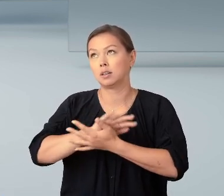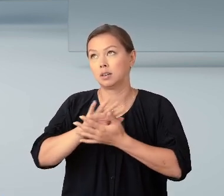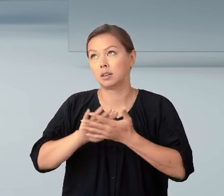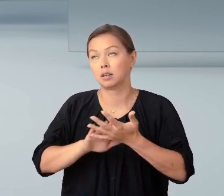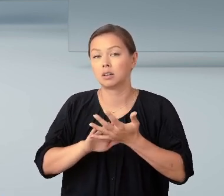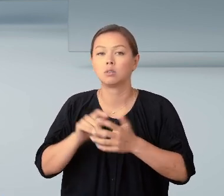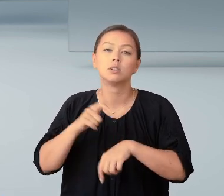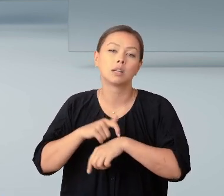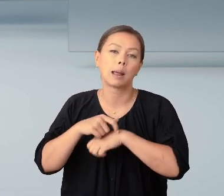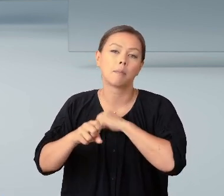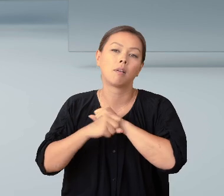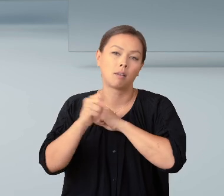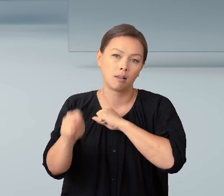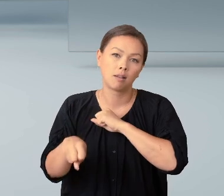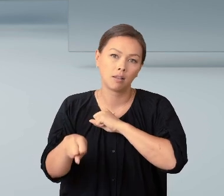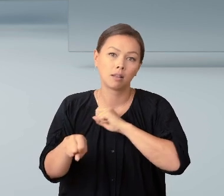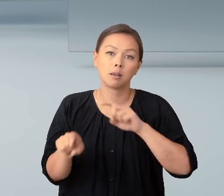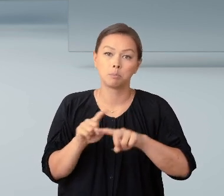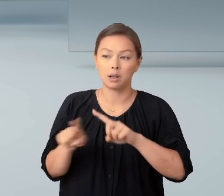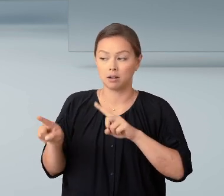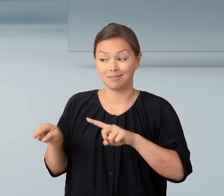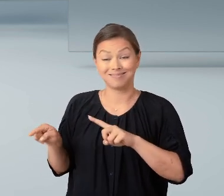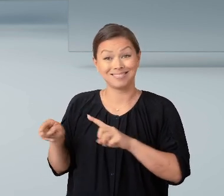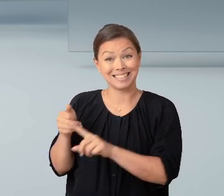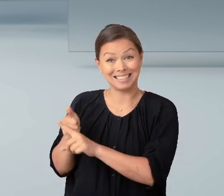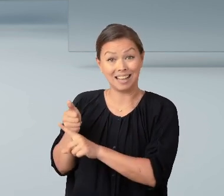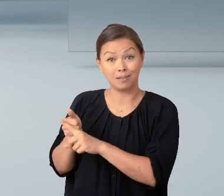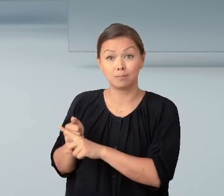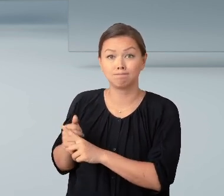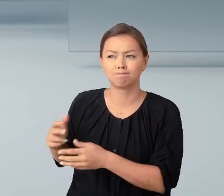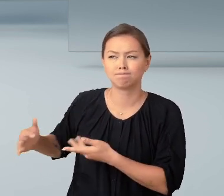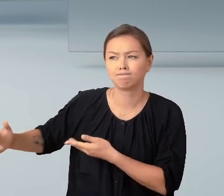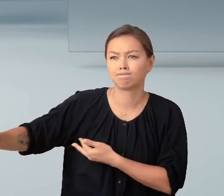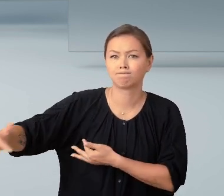bit of time but it's gathering information. And most likely,